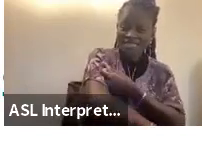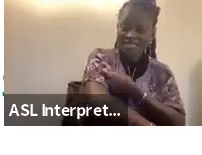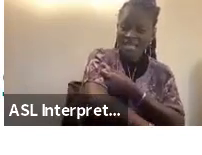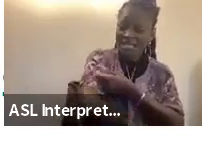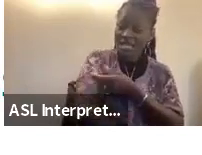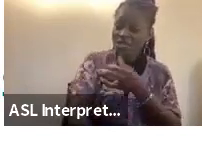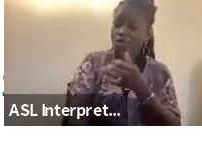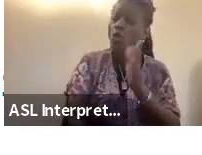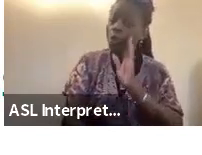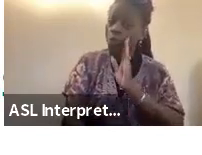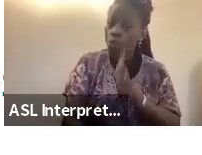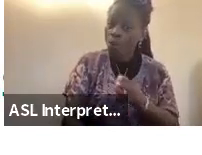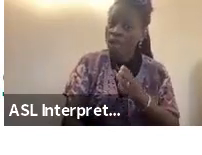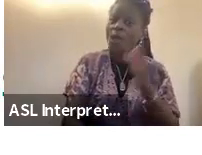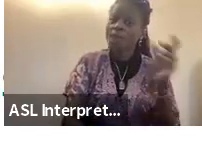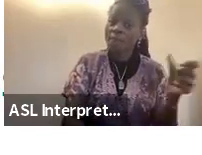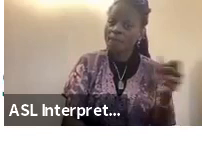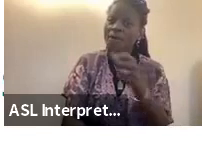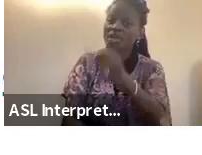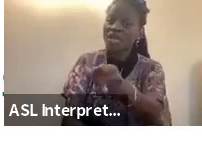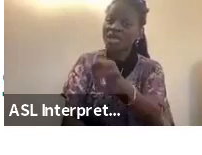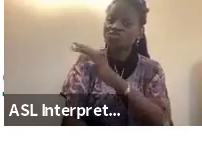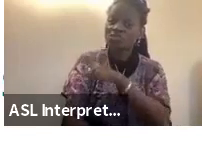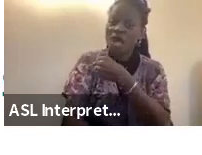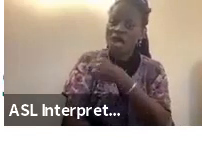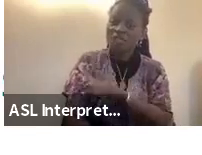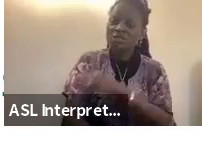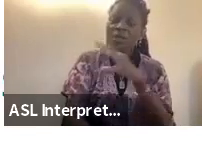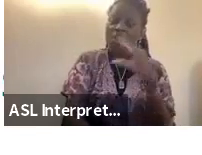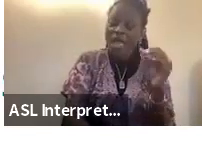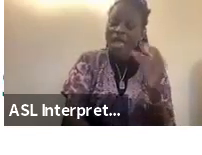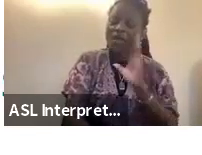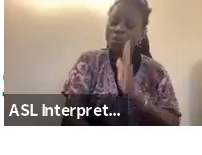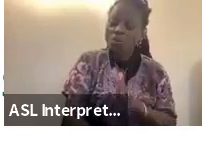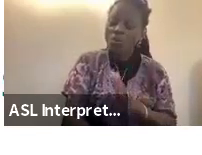and over 30 times more likely to die from Copa 19 that are fully vaccinated